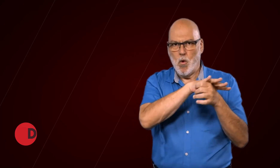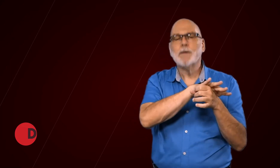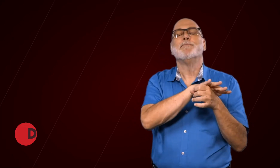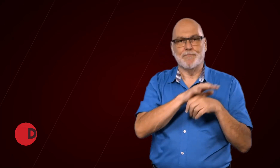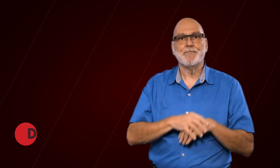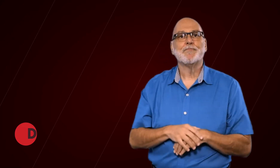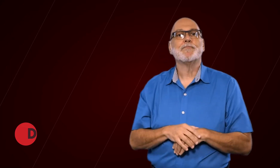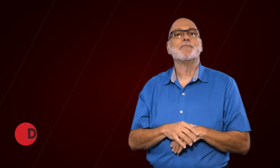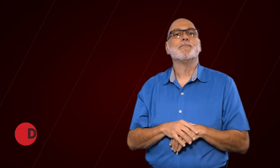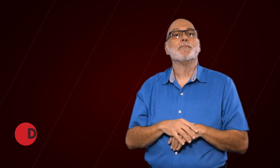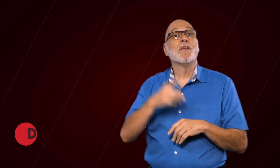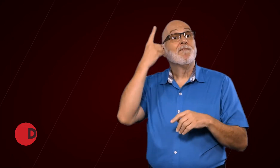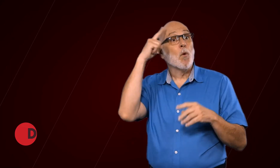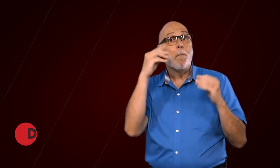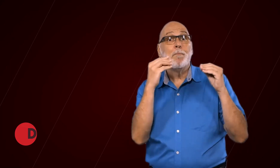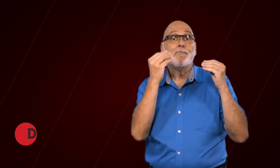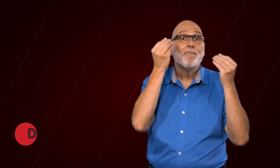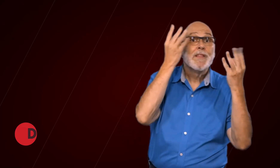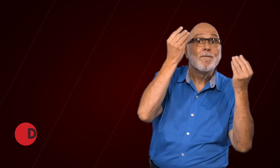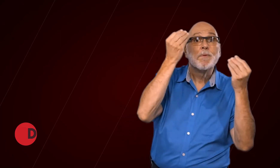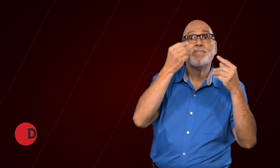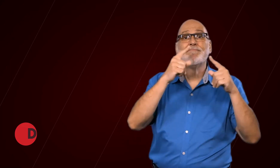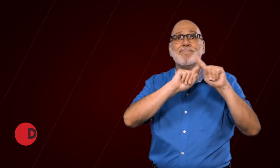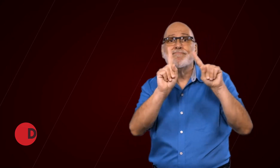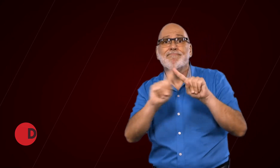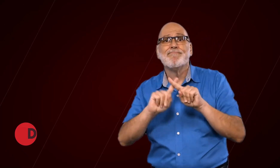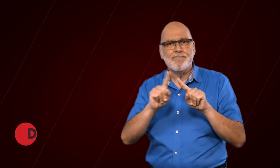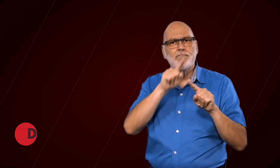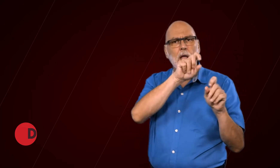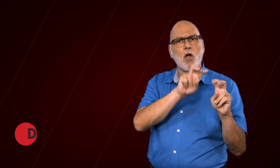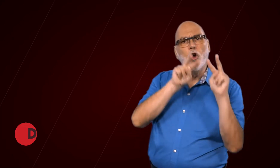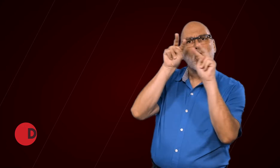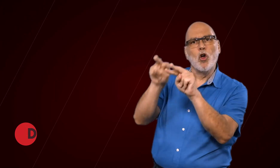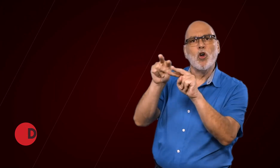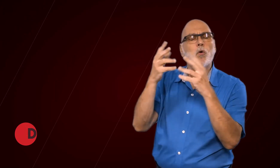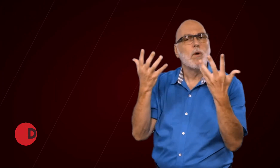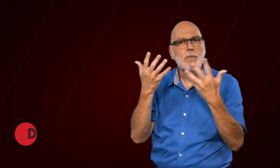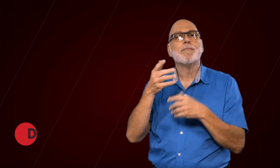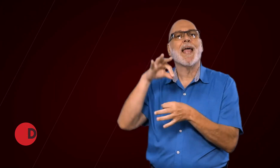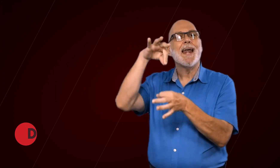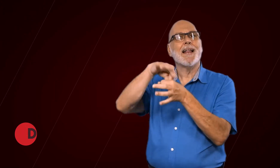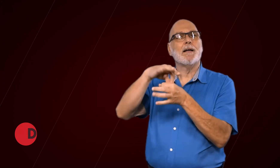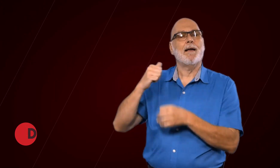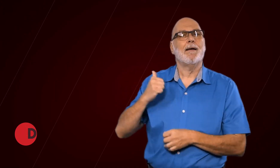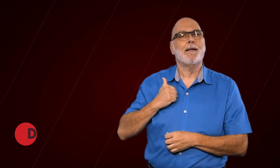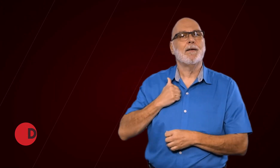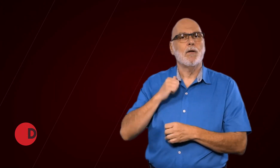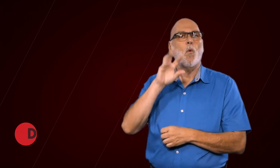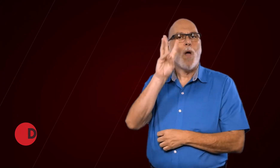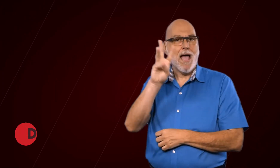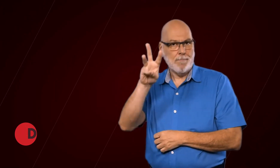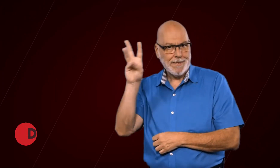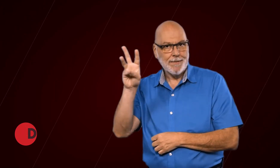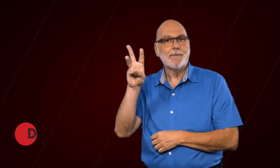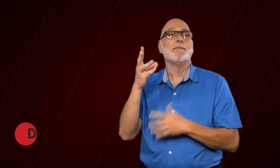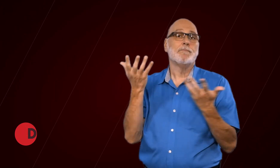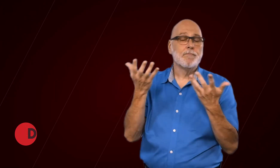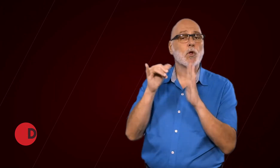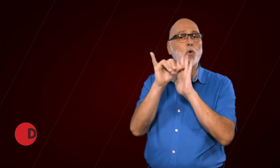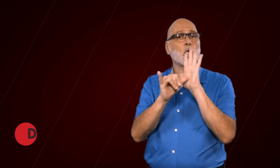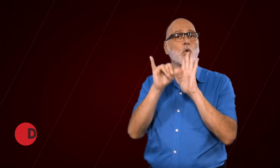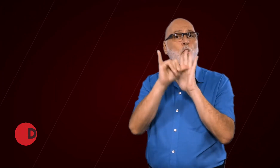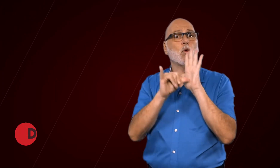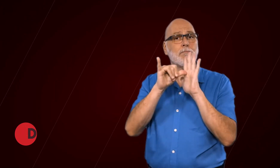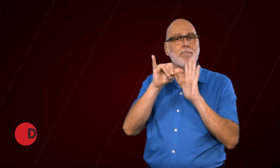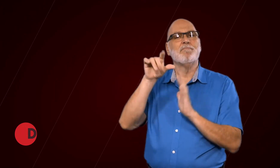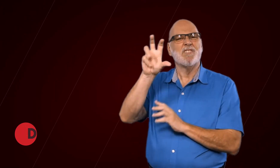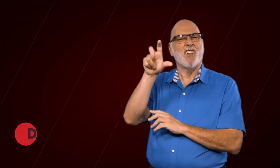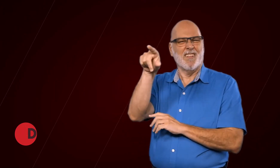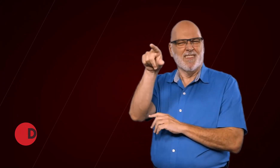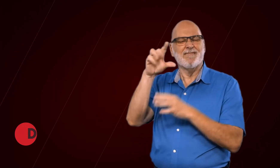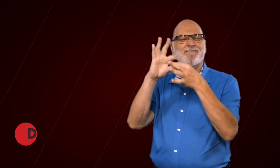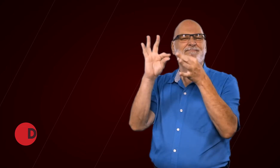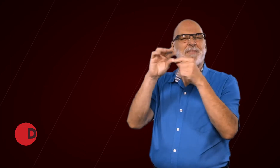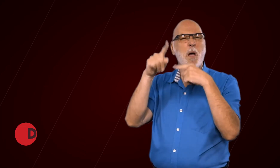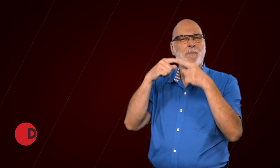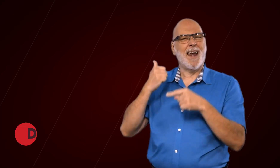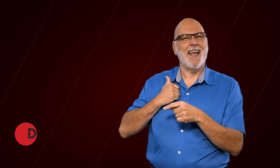For information, Elections Canada website and YouTube channel has voting